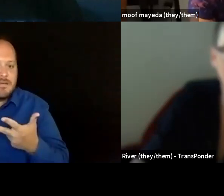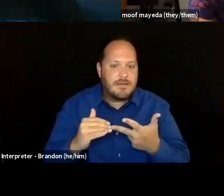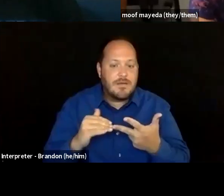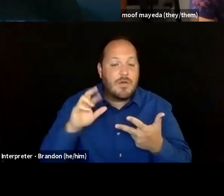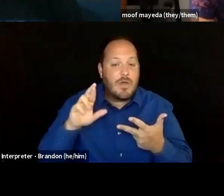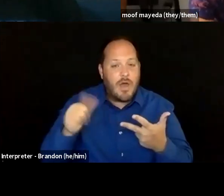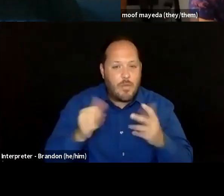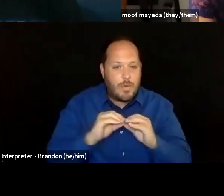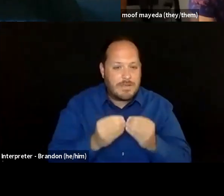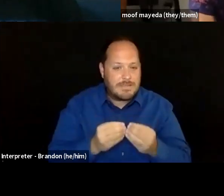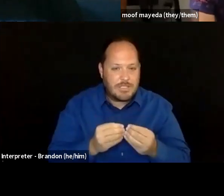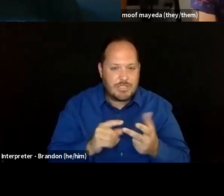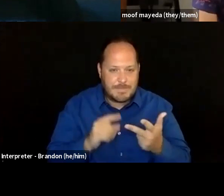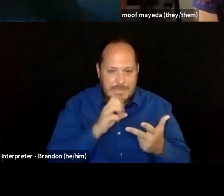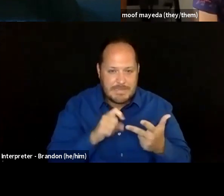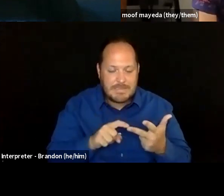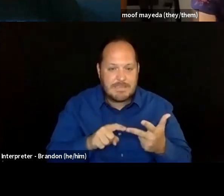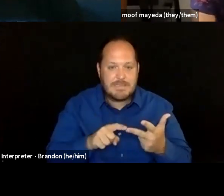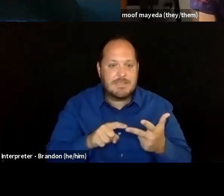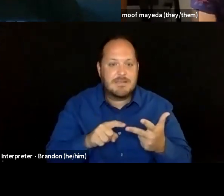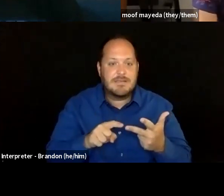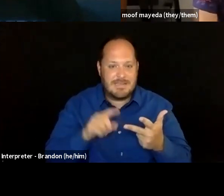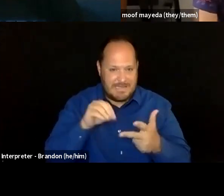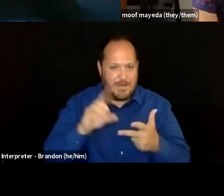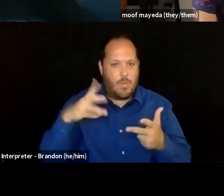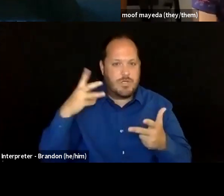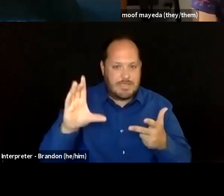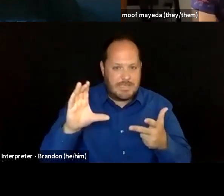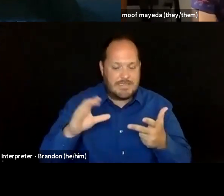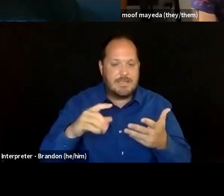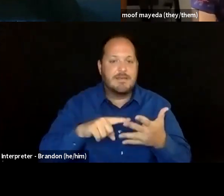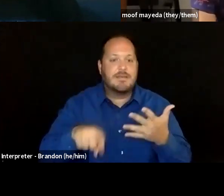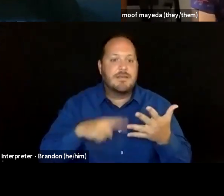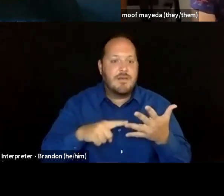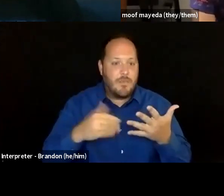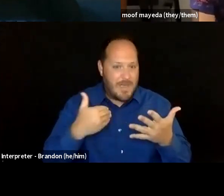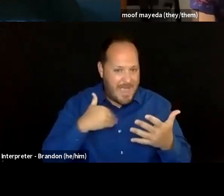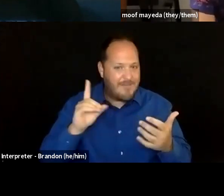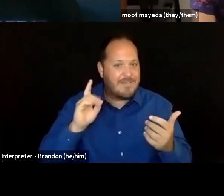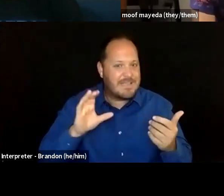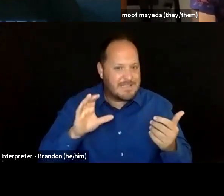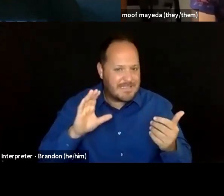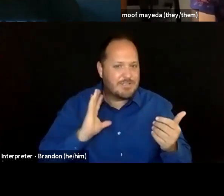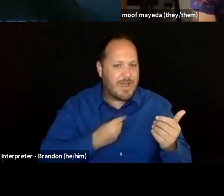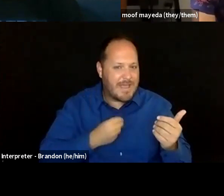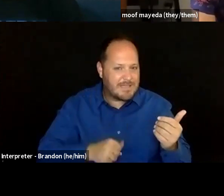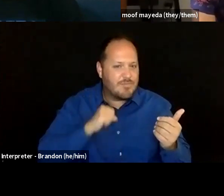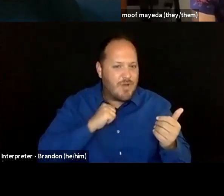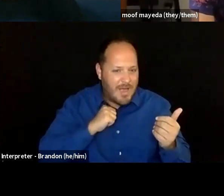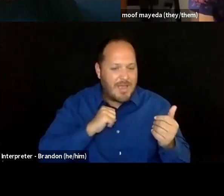And also you have awQward, which is a trans talent agency that